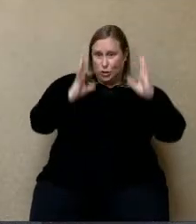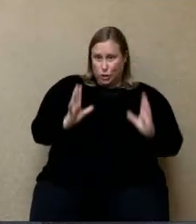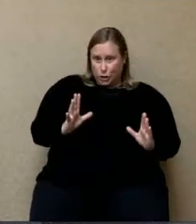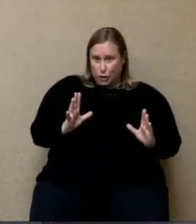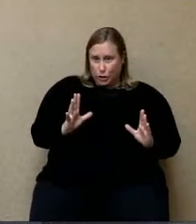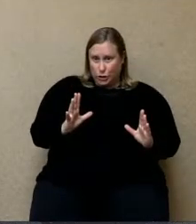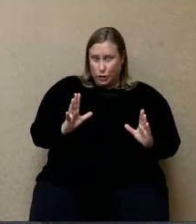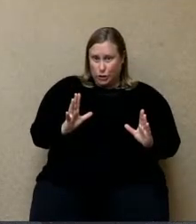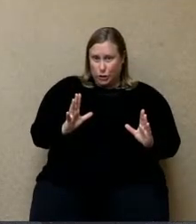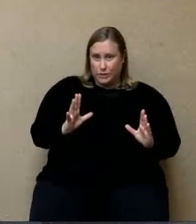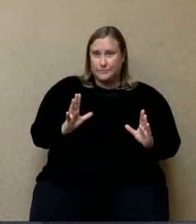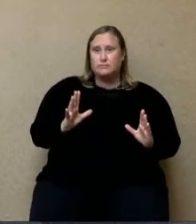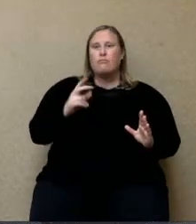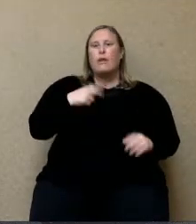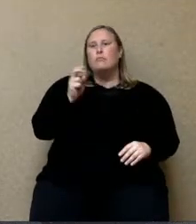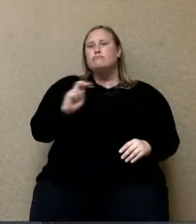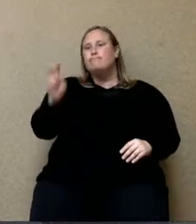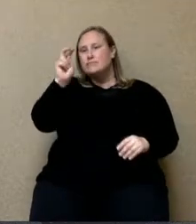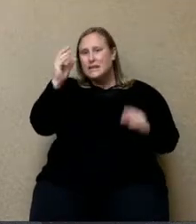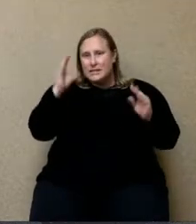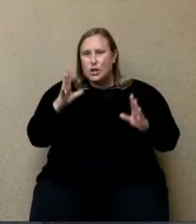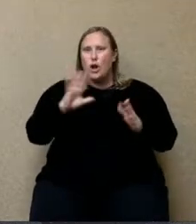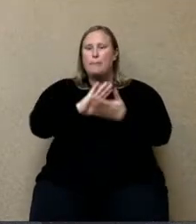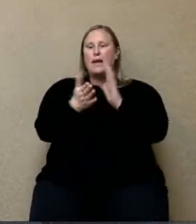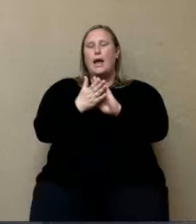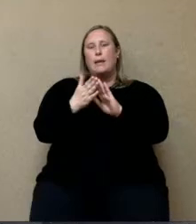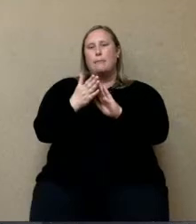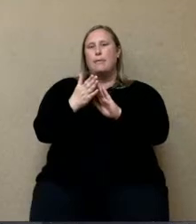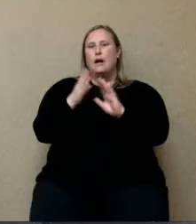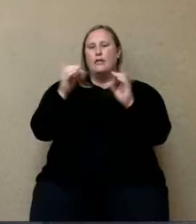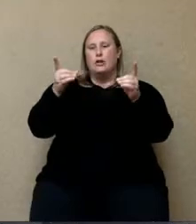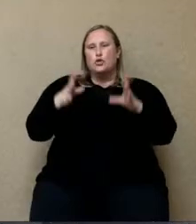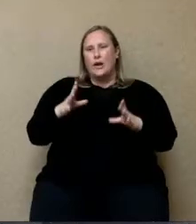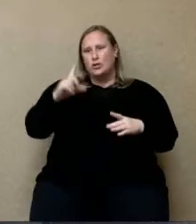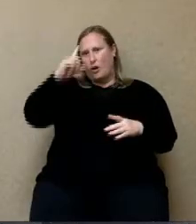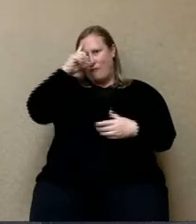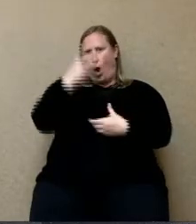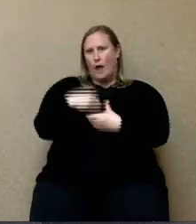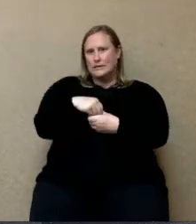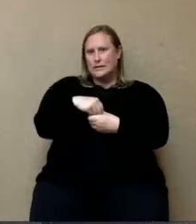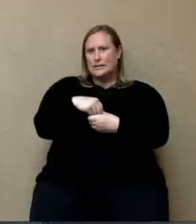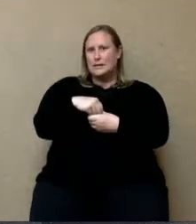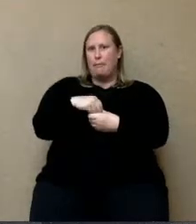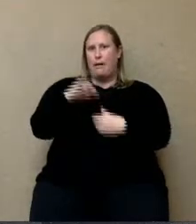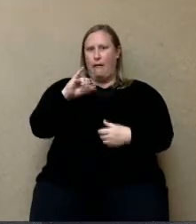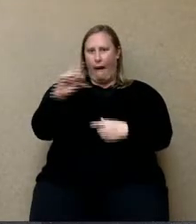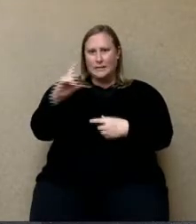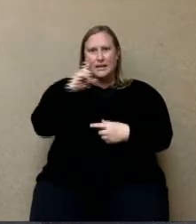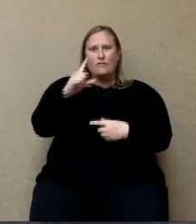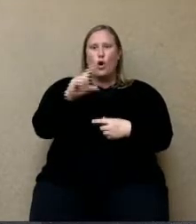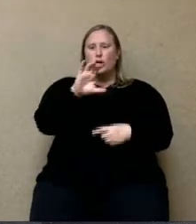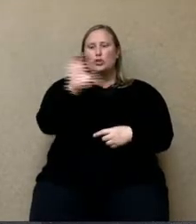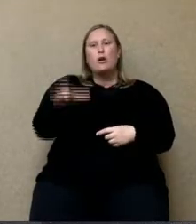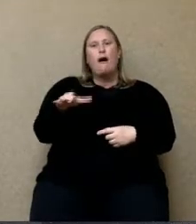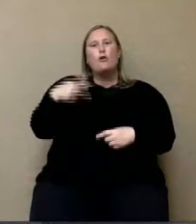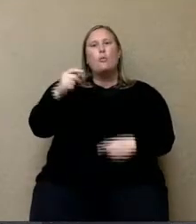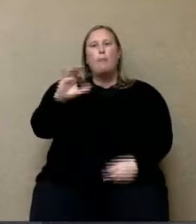I was an itinerant. I became the Director of Autism and Intellectual Disabilities for the entire Chicago Public Schools.